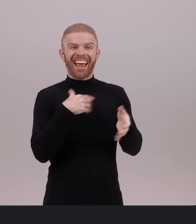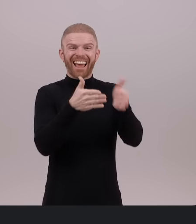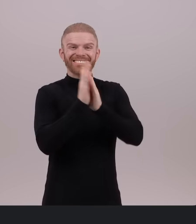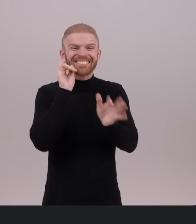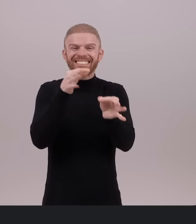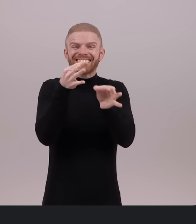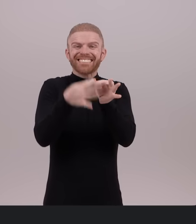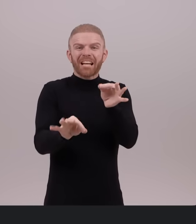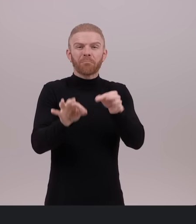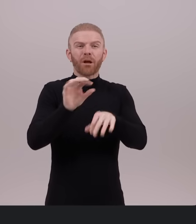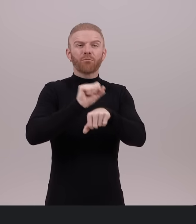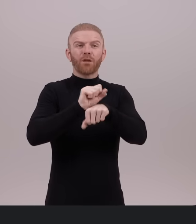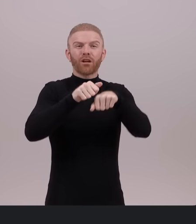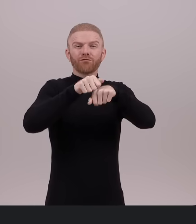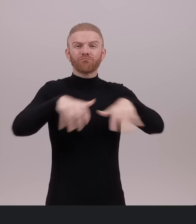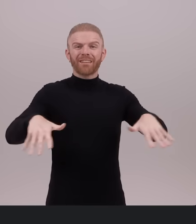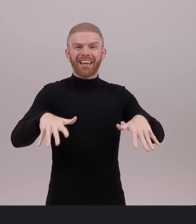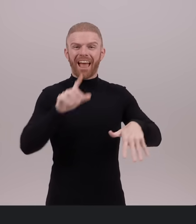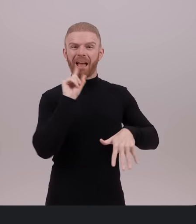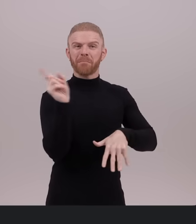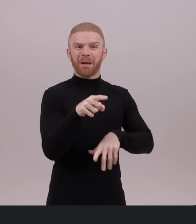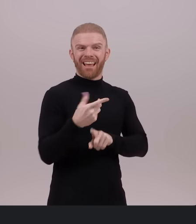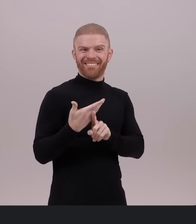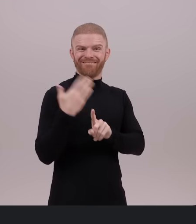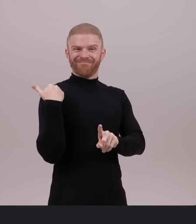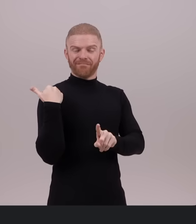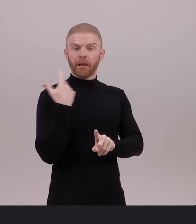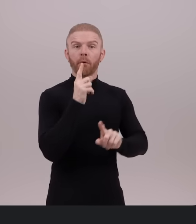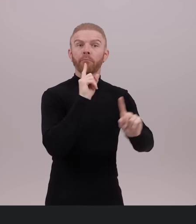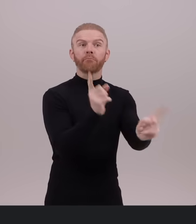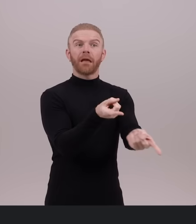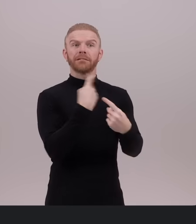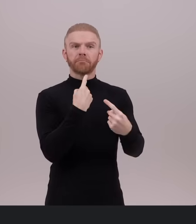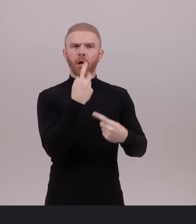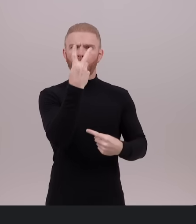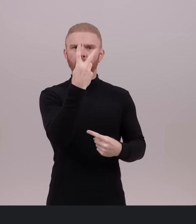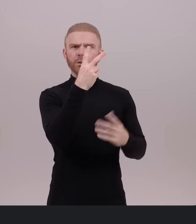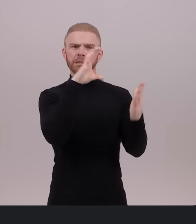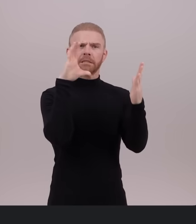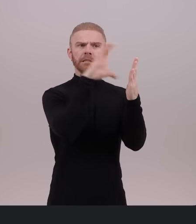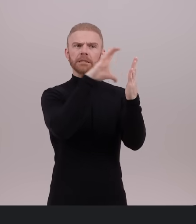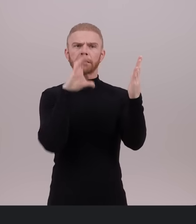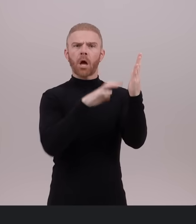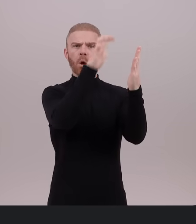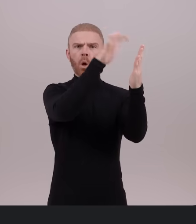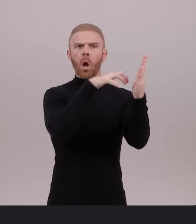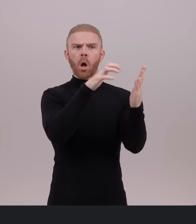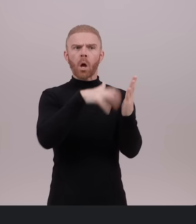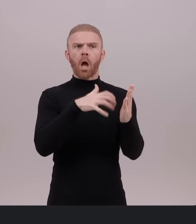earlier, the response came back with two separate code blocks, a conversational introduction and a detailed breakdown